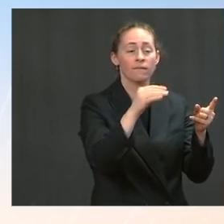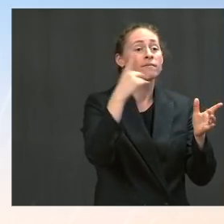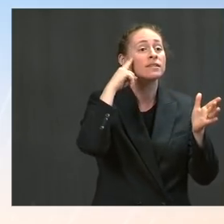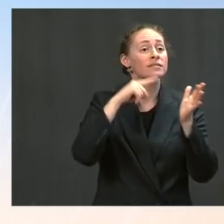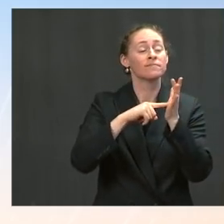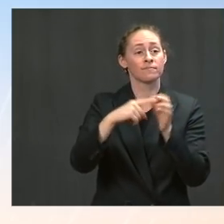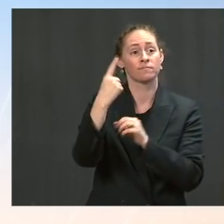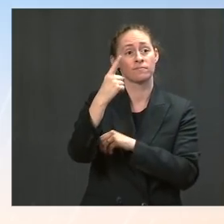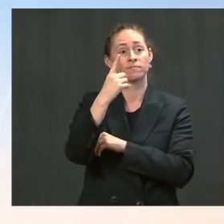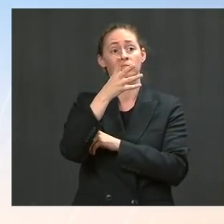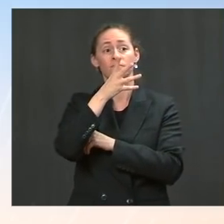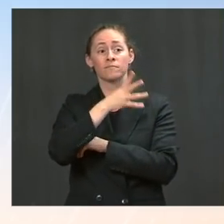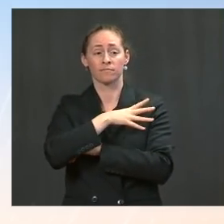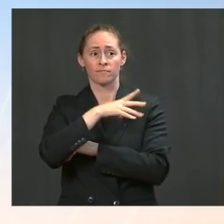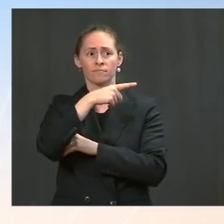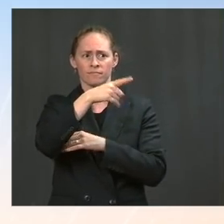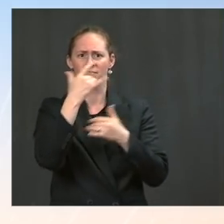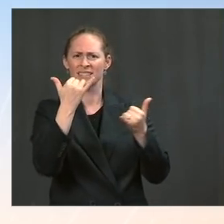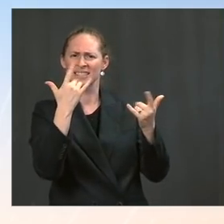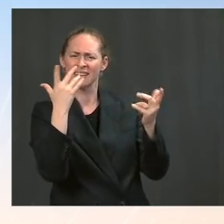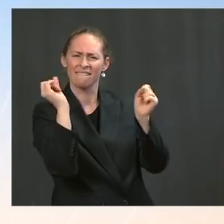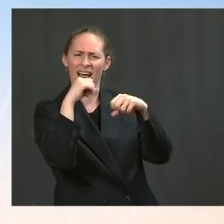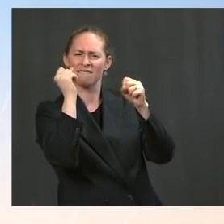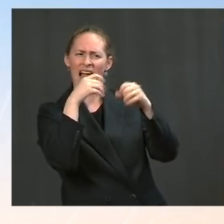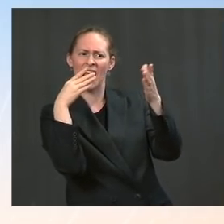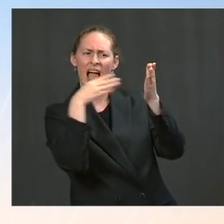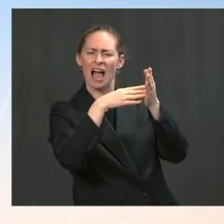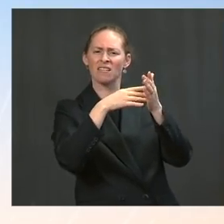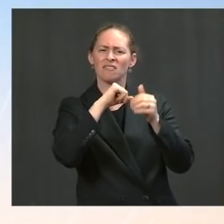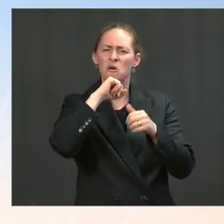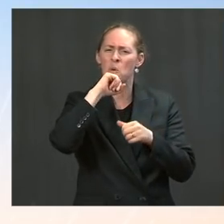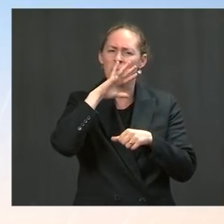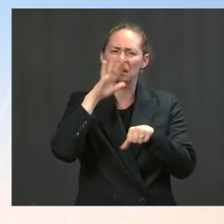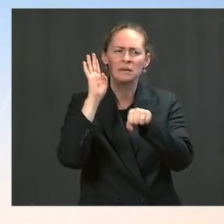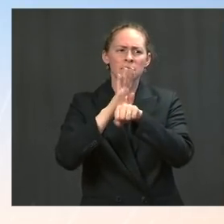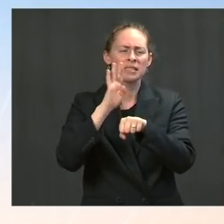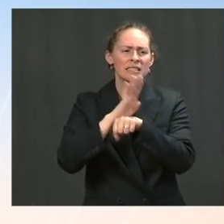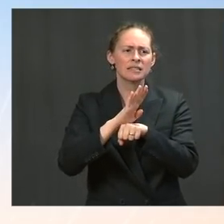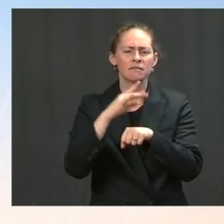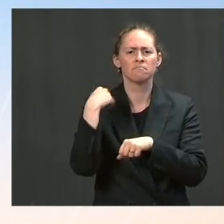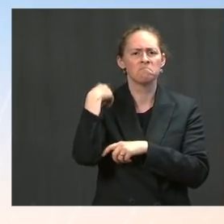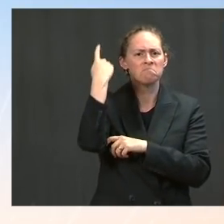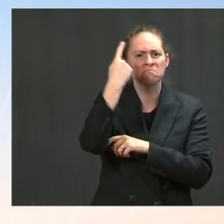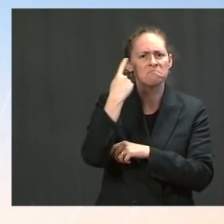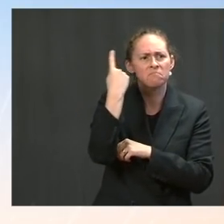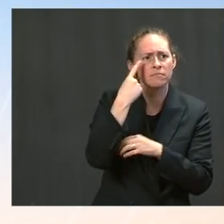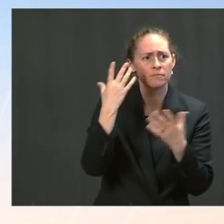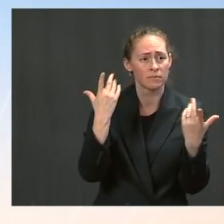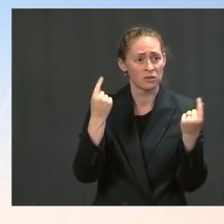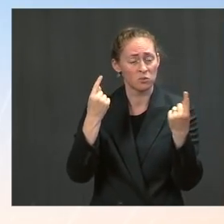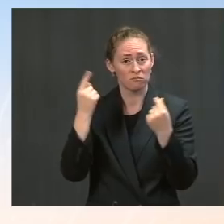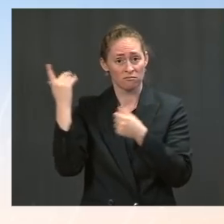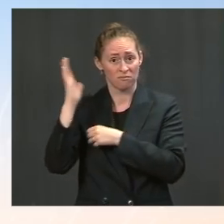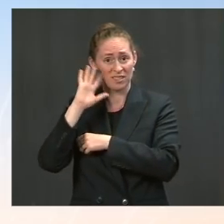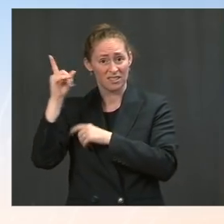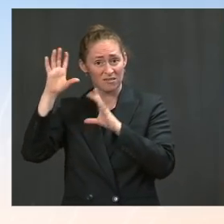And also, can we expect some revision in the sanctions in Zimbabwe? Ms. Psaki: I don't have any update for you